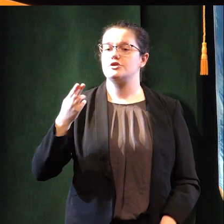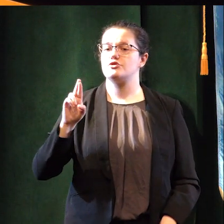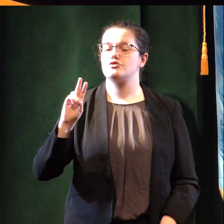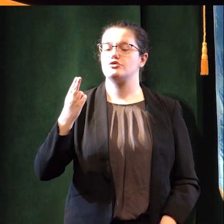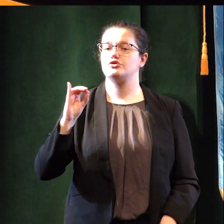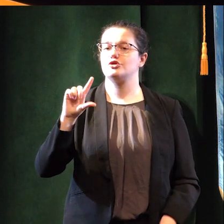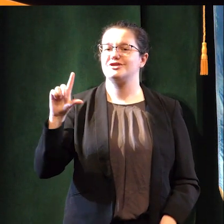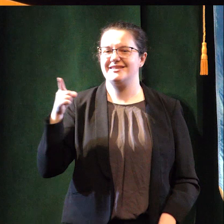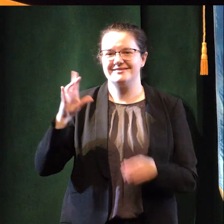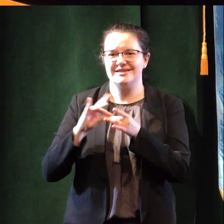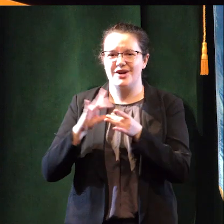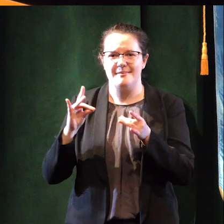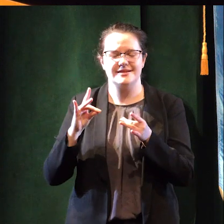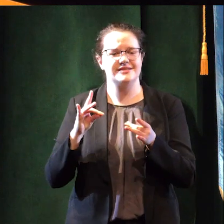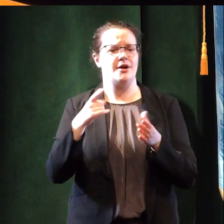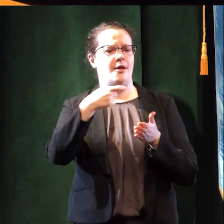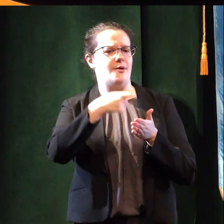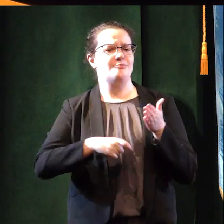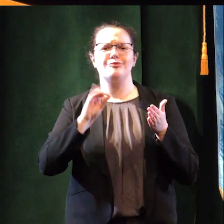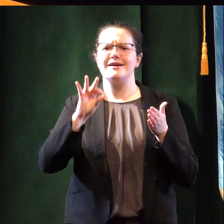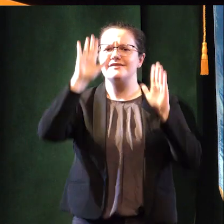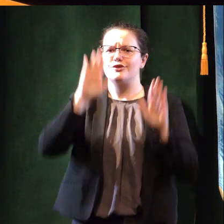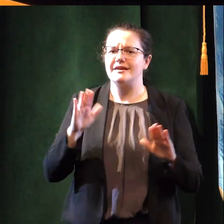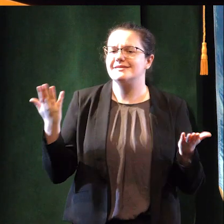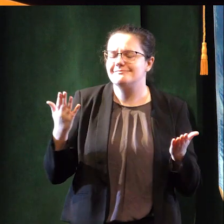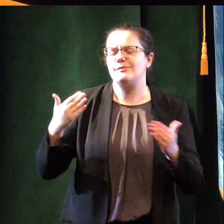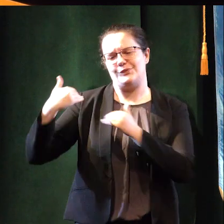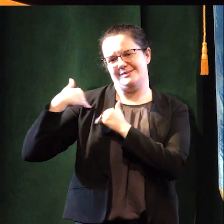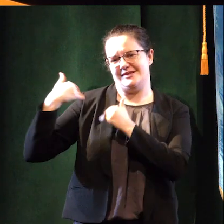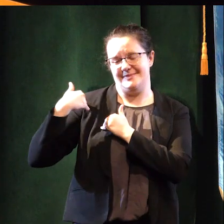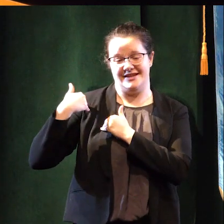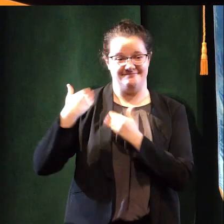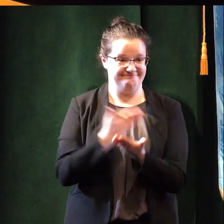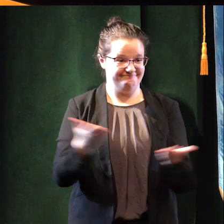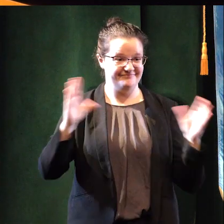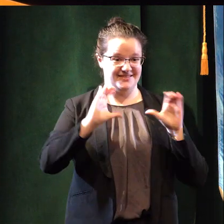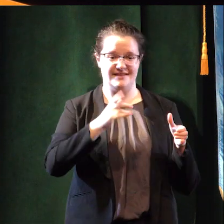responsibility the class of 2020 has exhibited responsibility by taking on